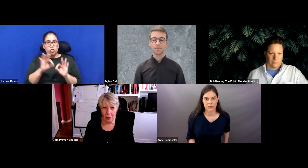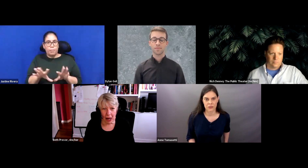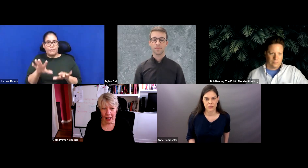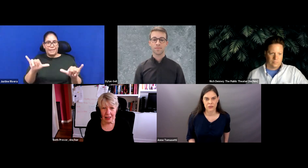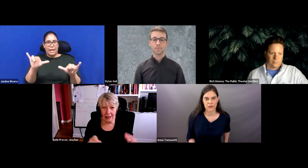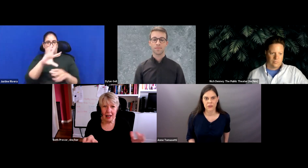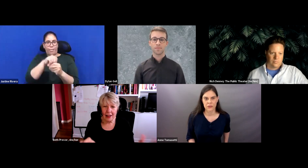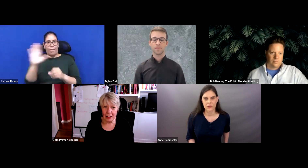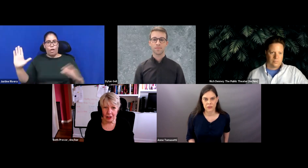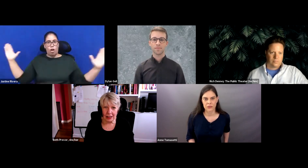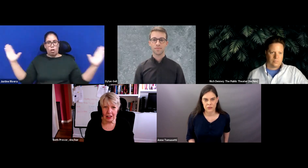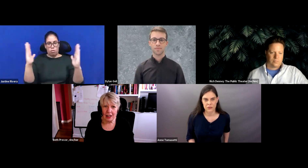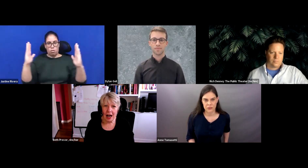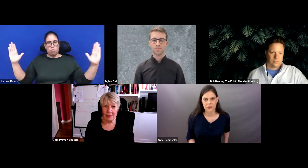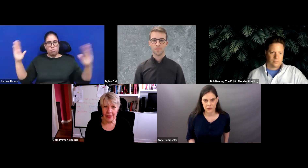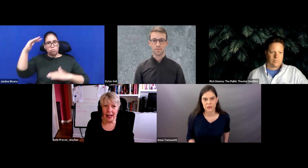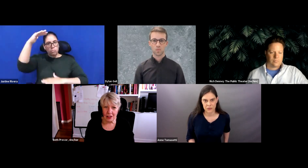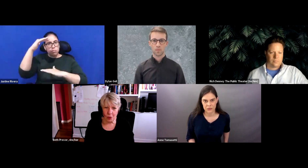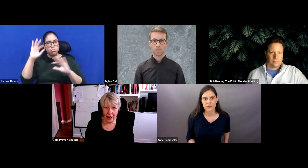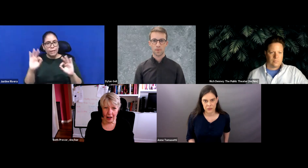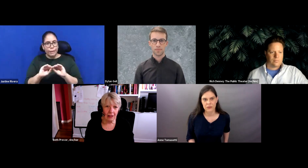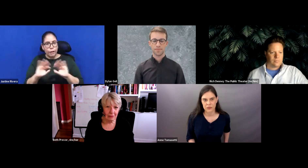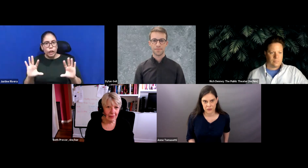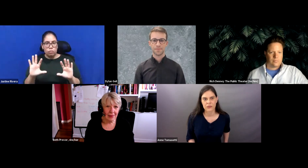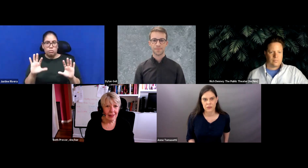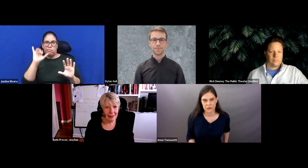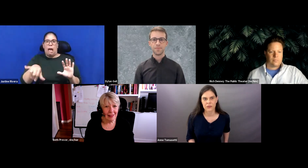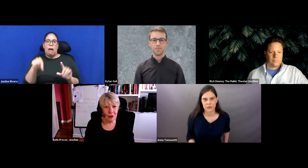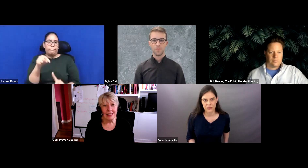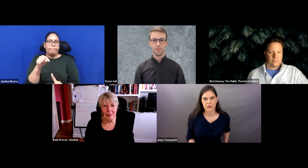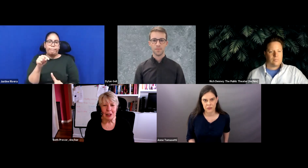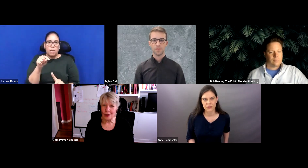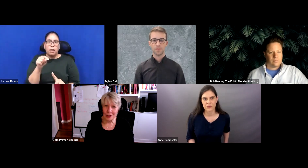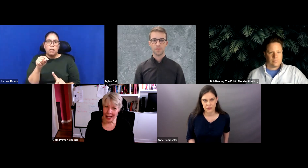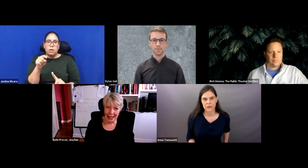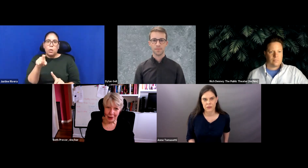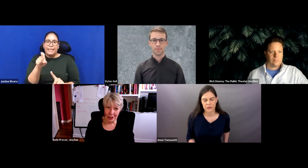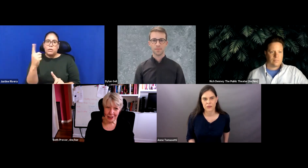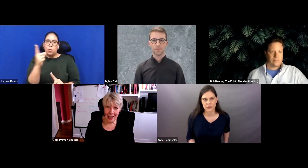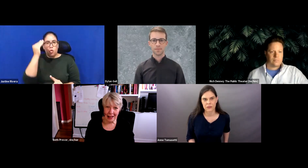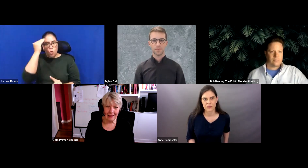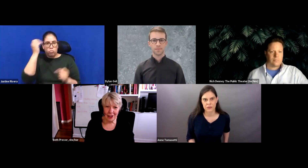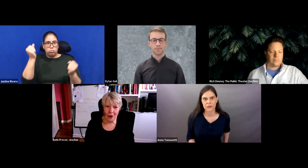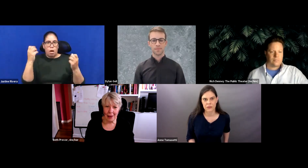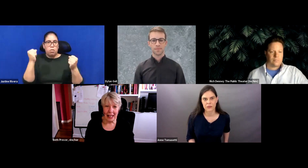their box and they're clear, I mean, that's where you need somebody who knows sign language. And you know, I mean,